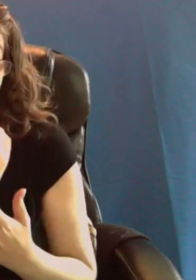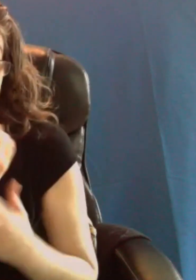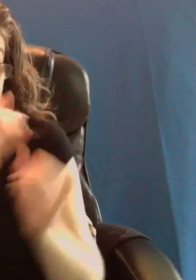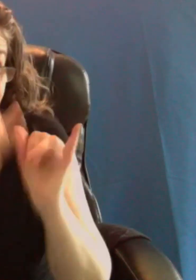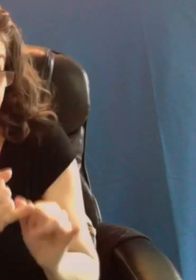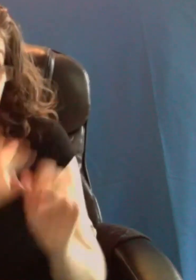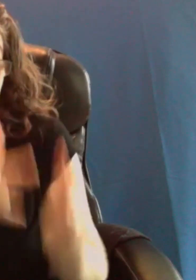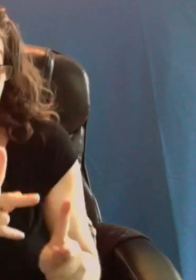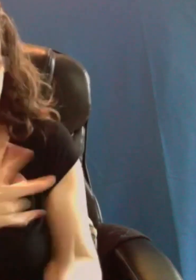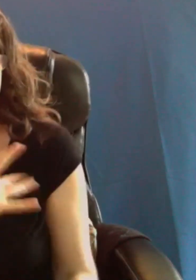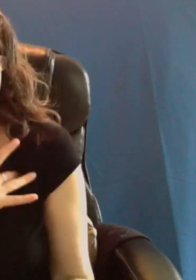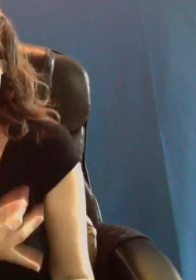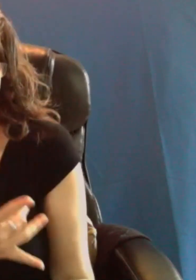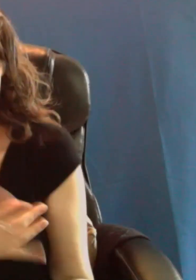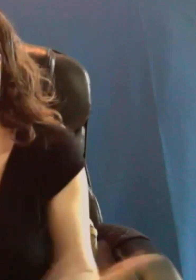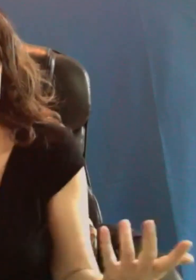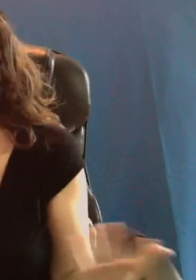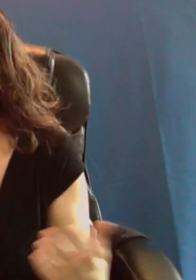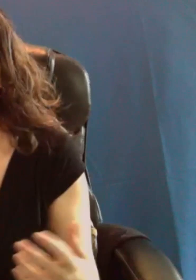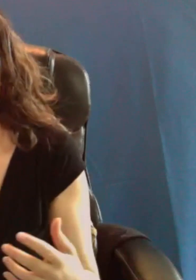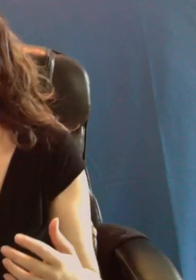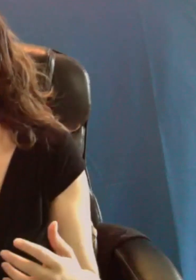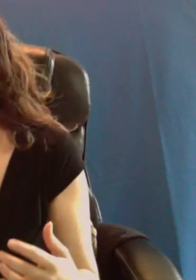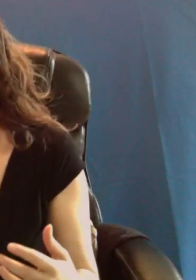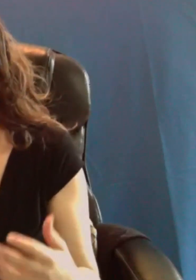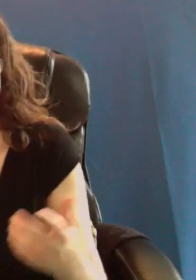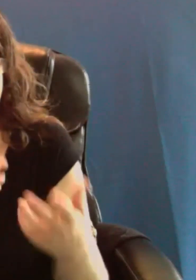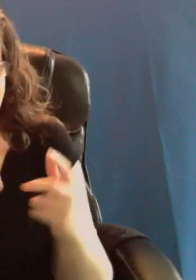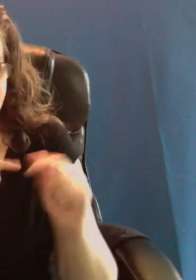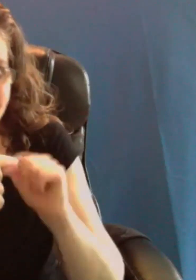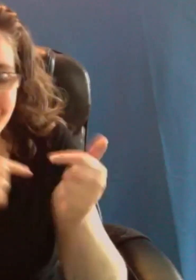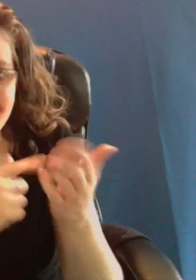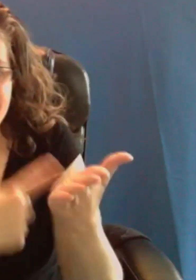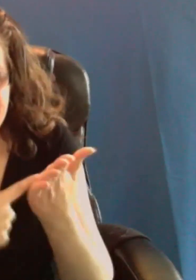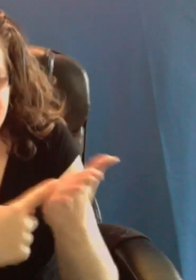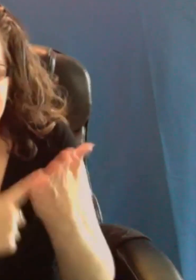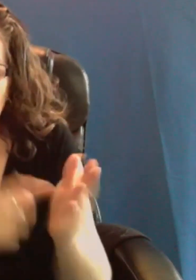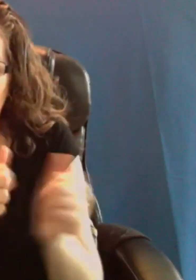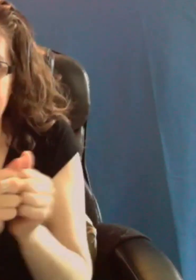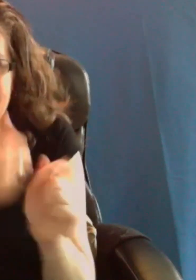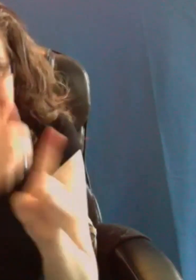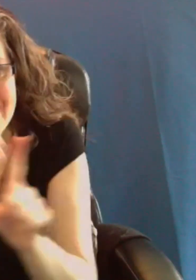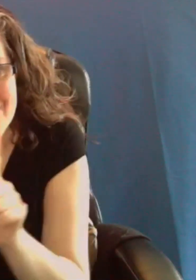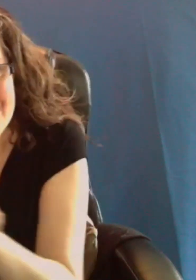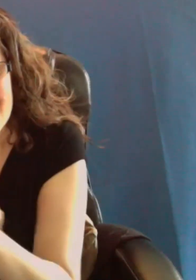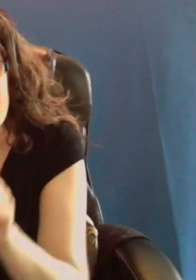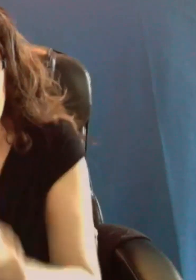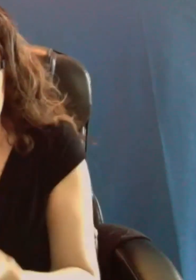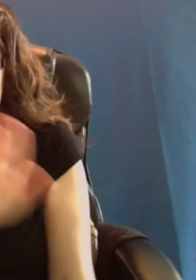us back to speaking about the interactive process and, you know, really taking into account what the person says and what they've